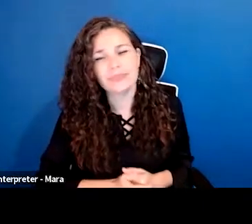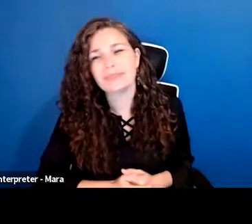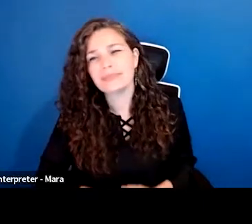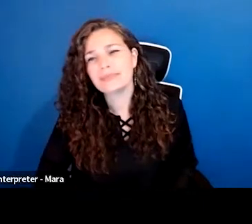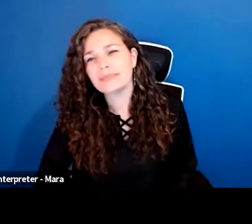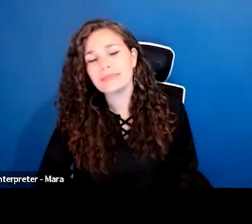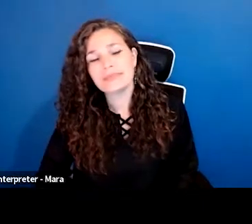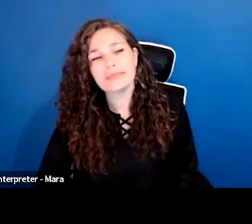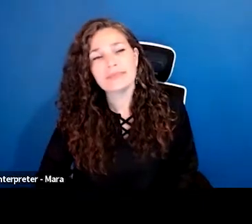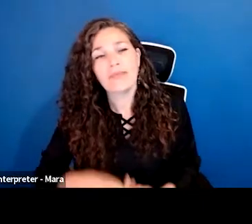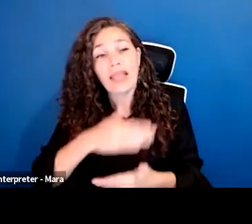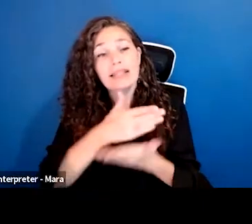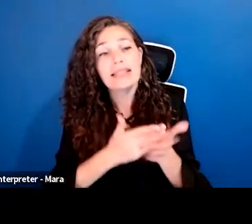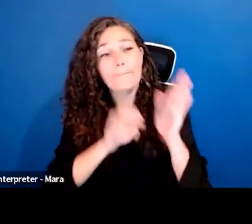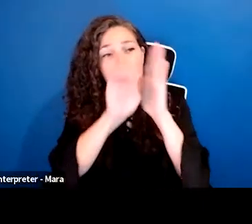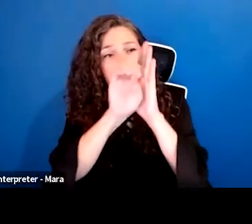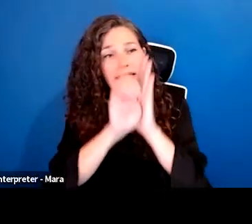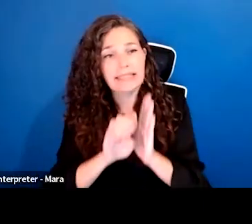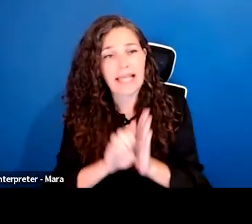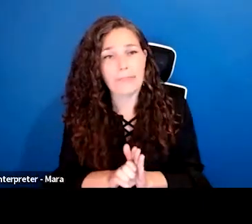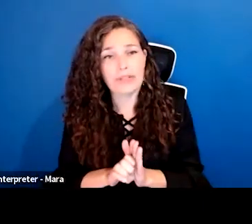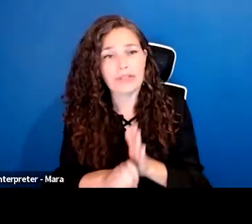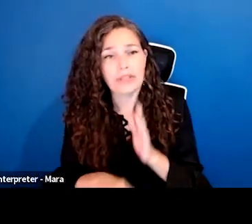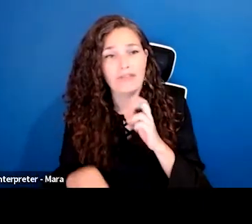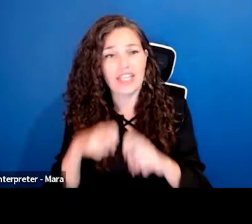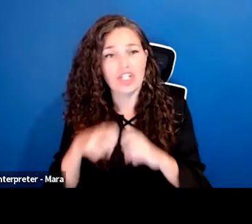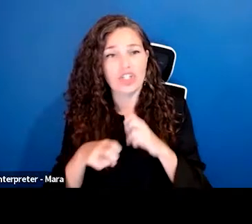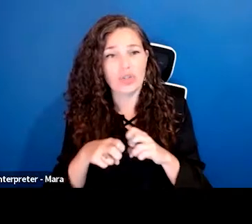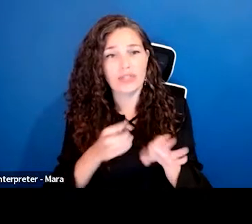Some of the examples of the issues field reps resolve on set,